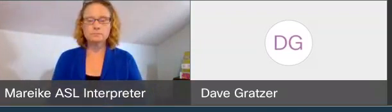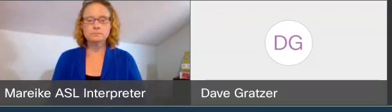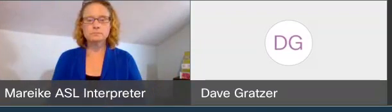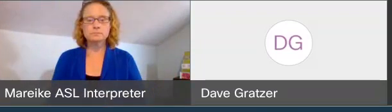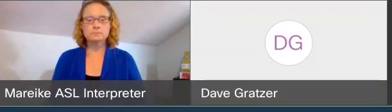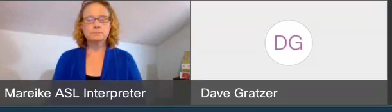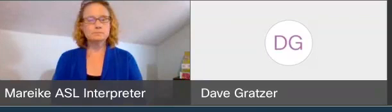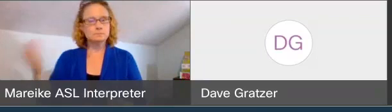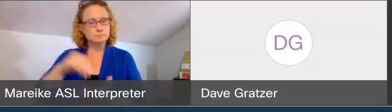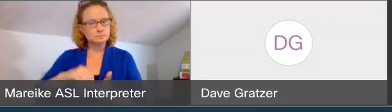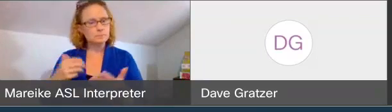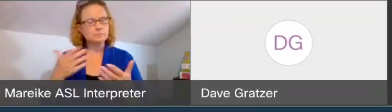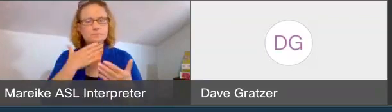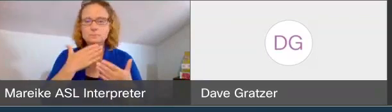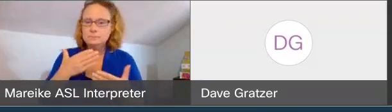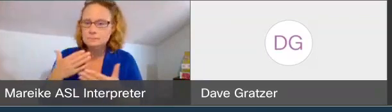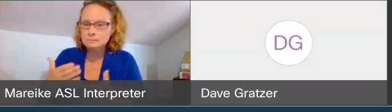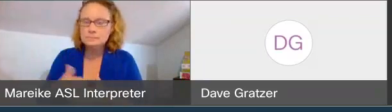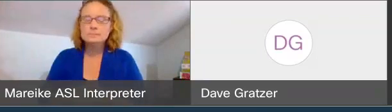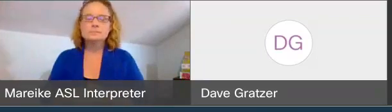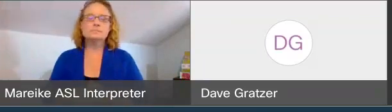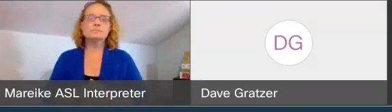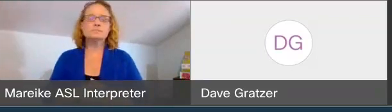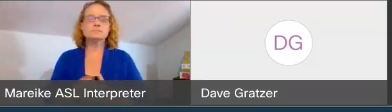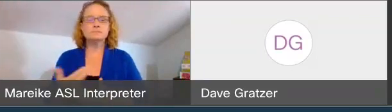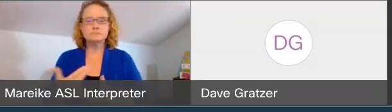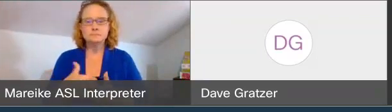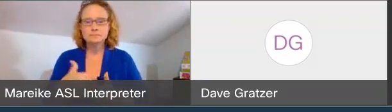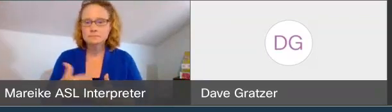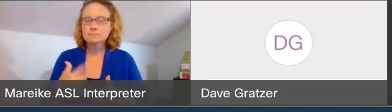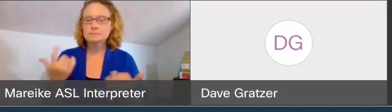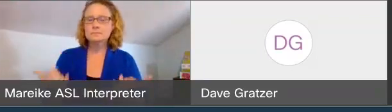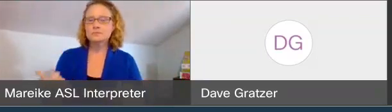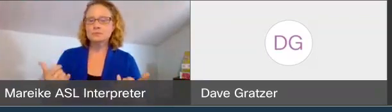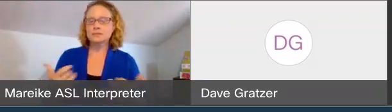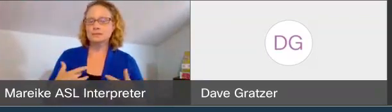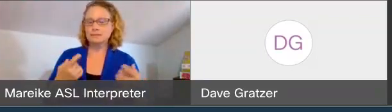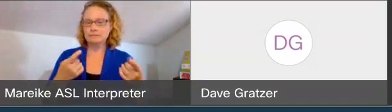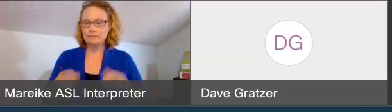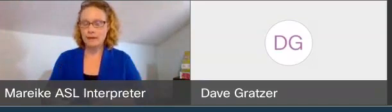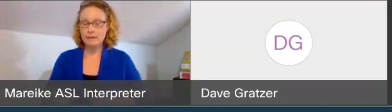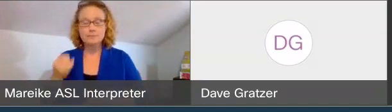And again, we'd like to thank you for participating in today's event. If any other